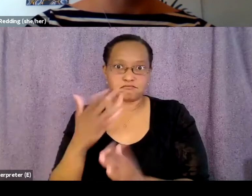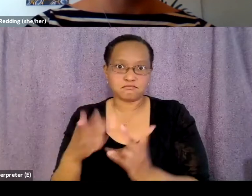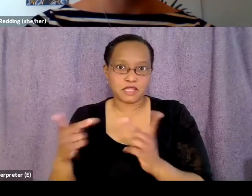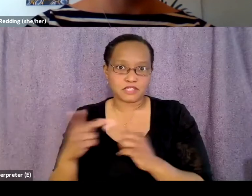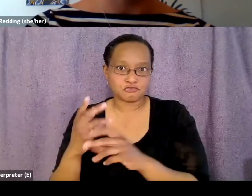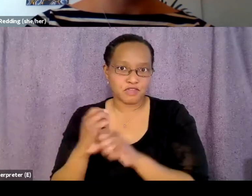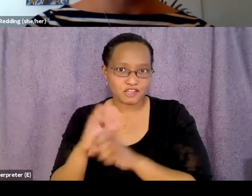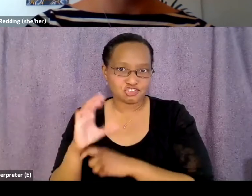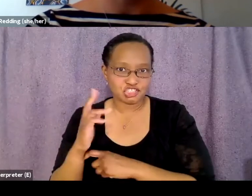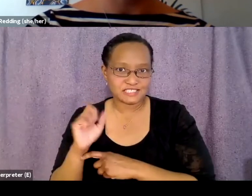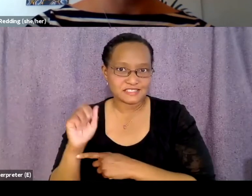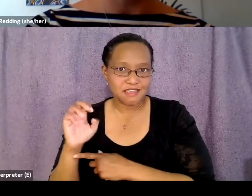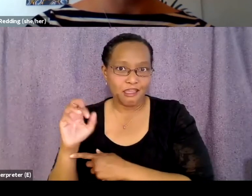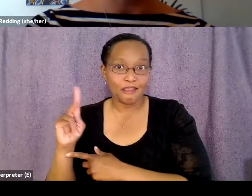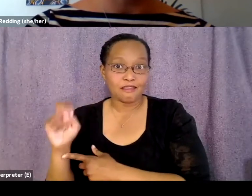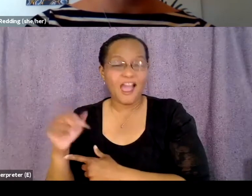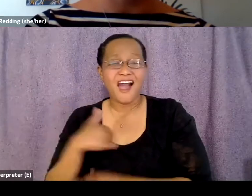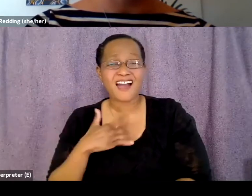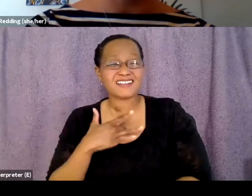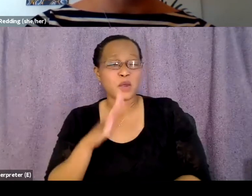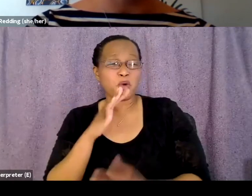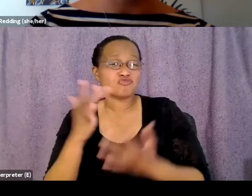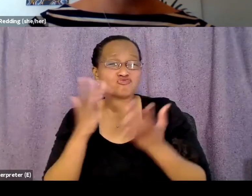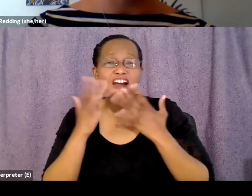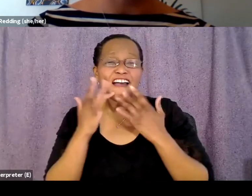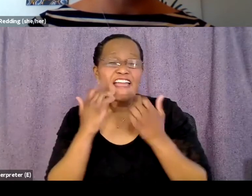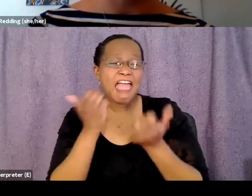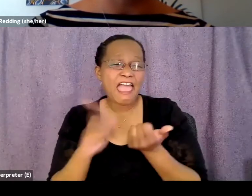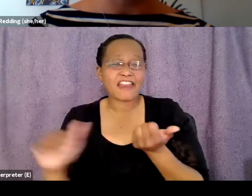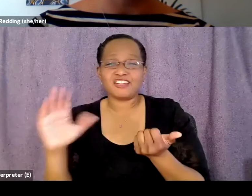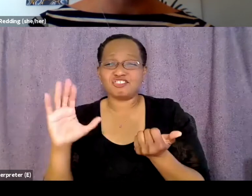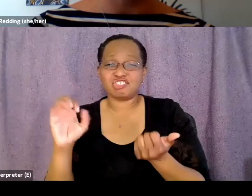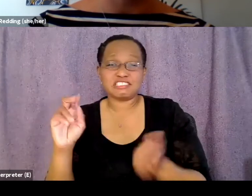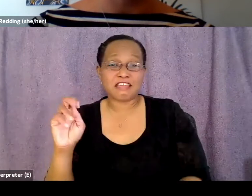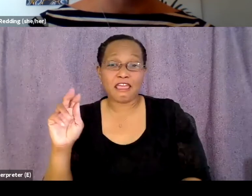Keah Brown: will try any cheesecake just to see whether or not I like it, I like to the